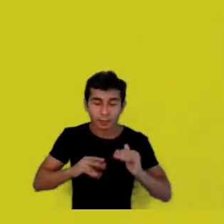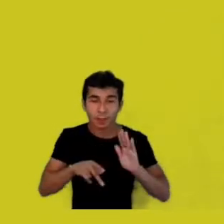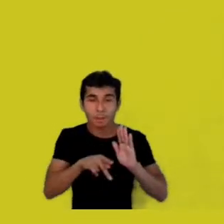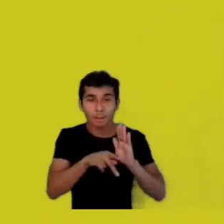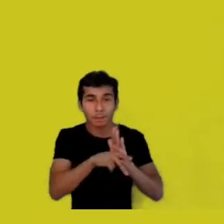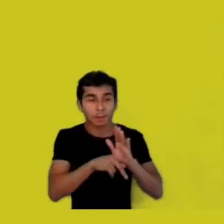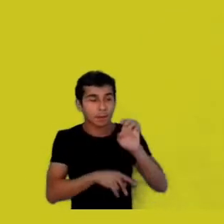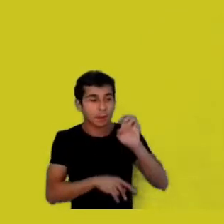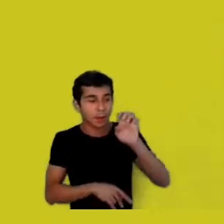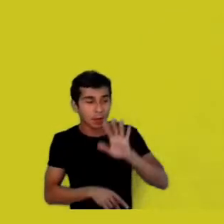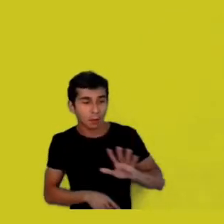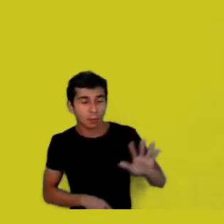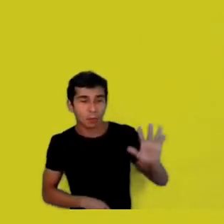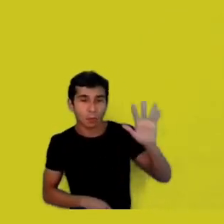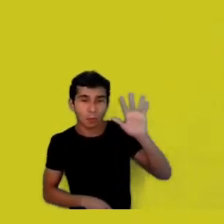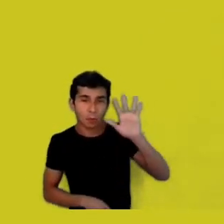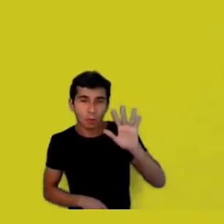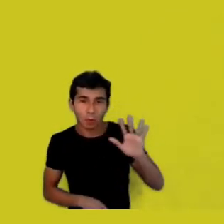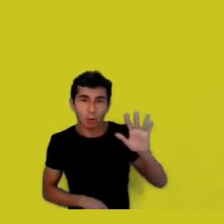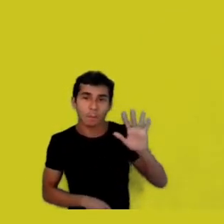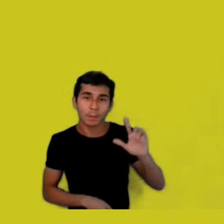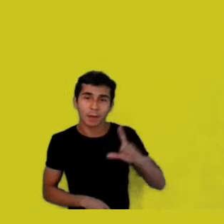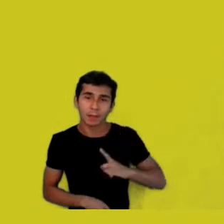hegemonic narratives and discourses,